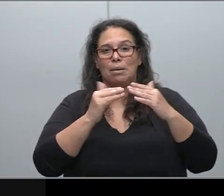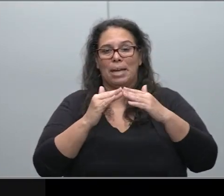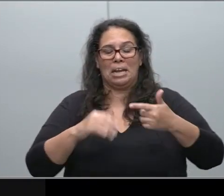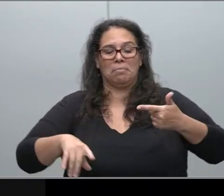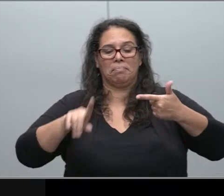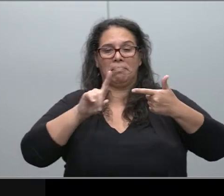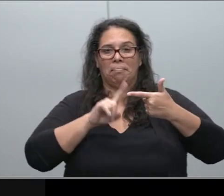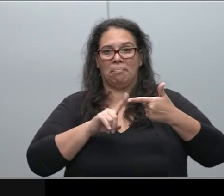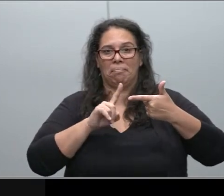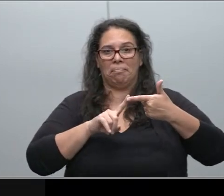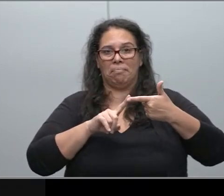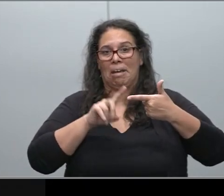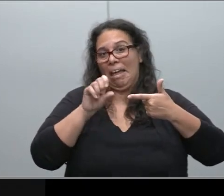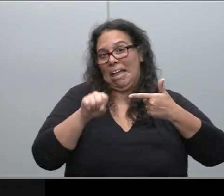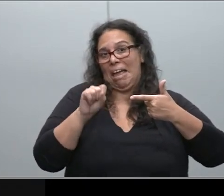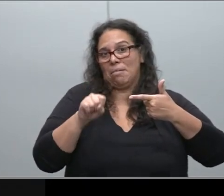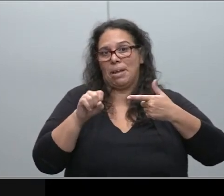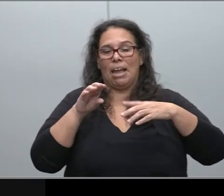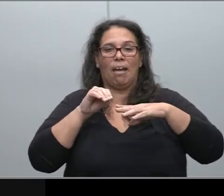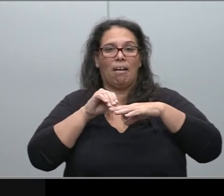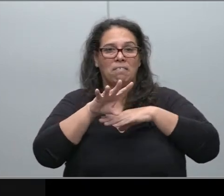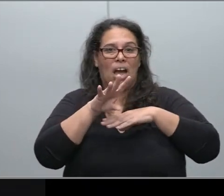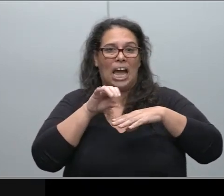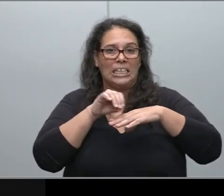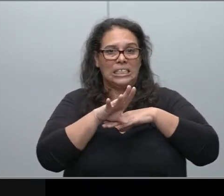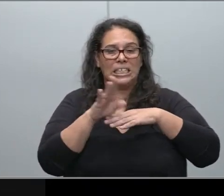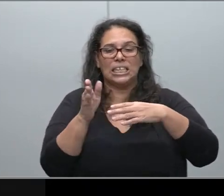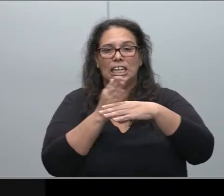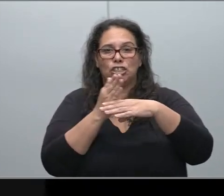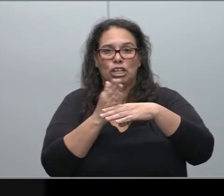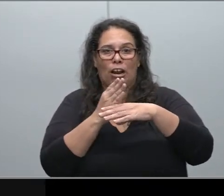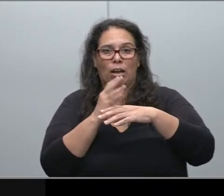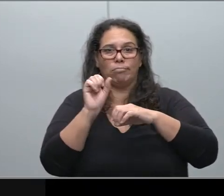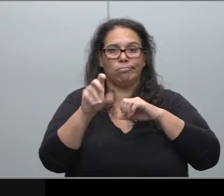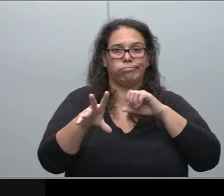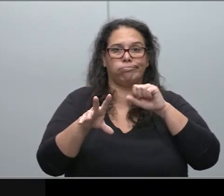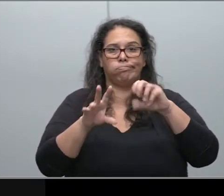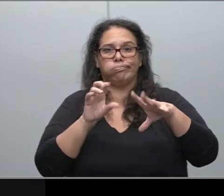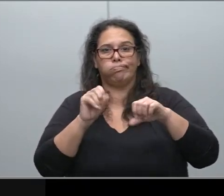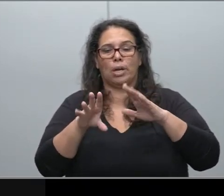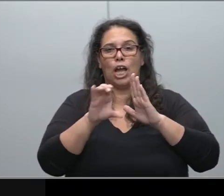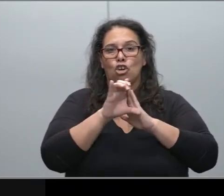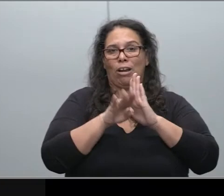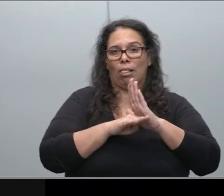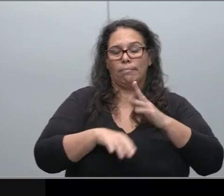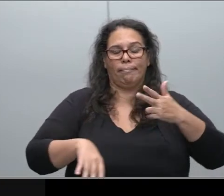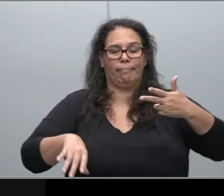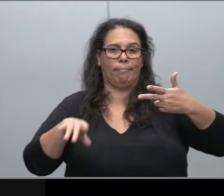And so you'll share your thought. You're probably at the point where you have to share your thought and say why it's important to you.